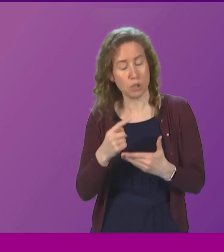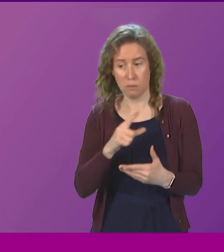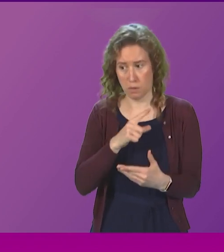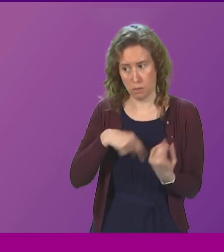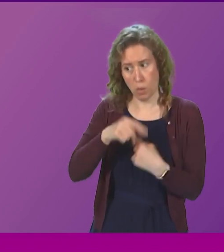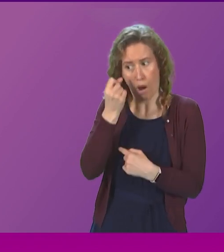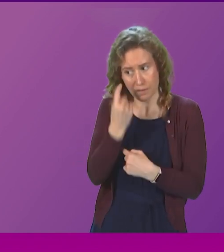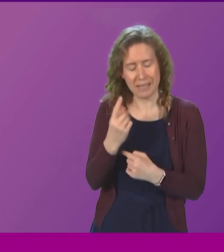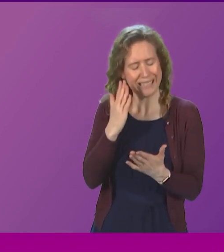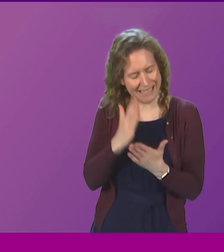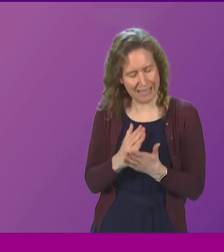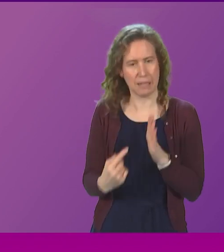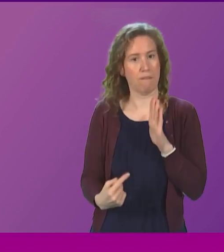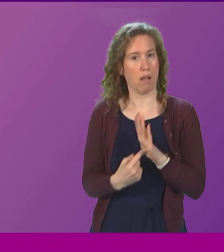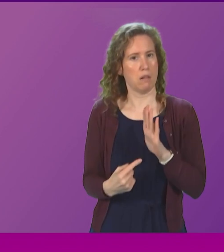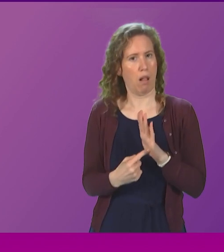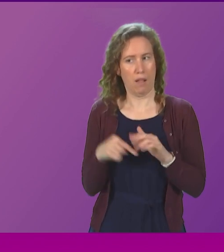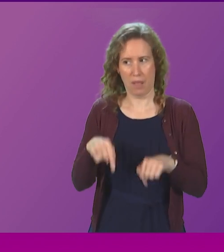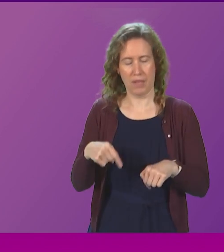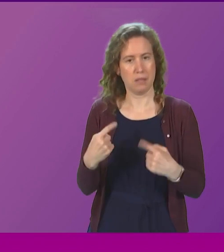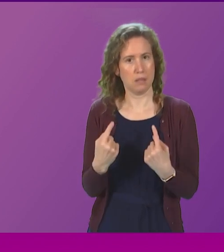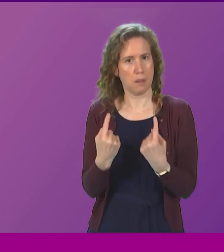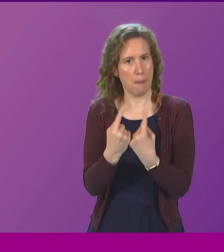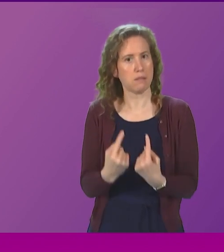just how important this matter is.